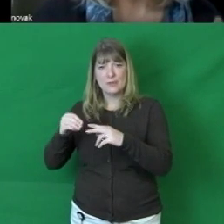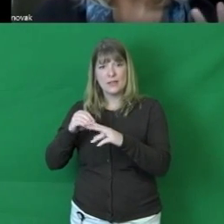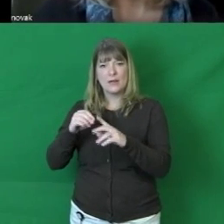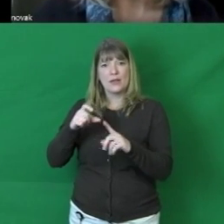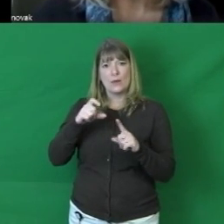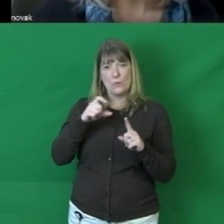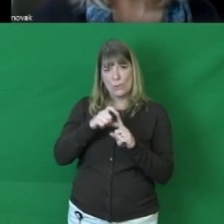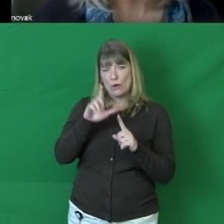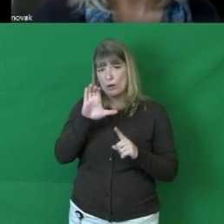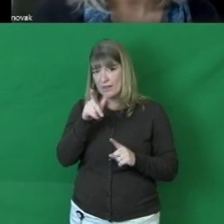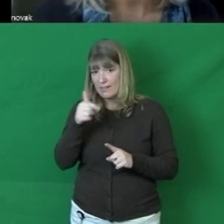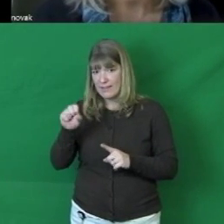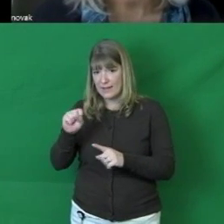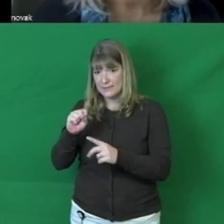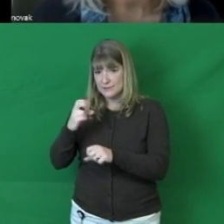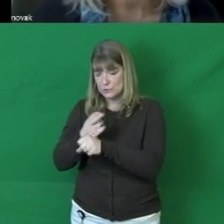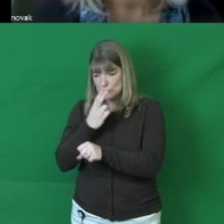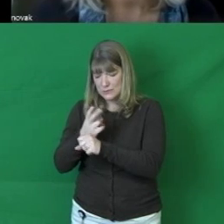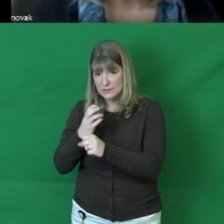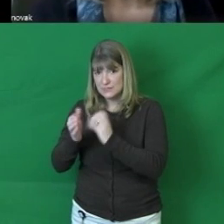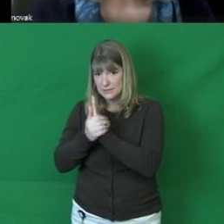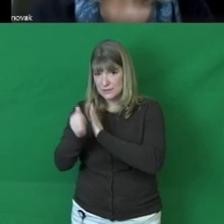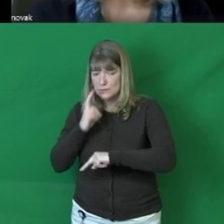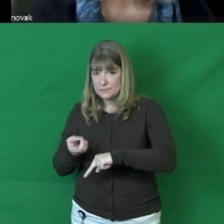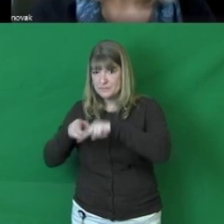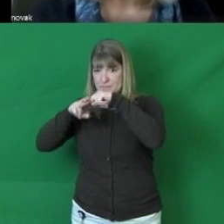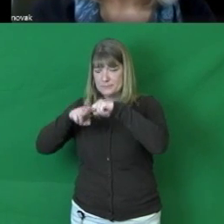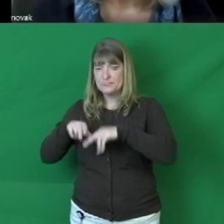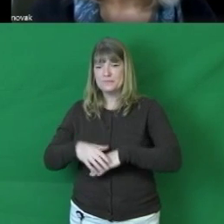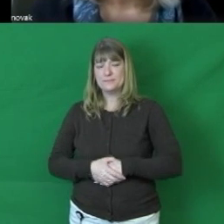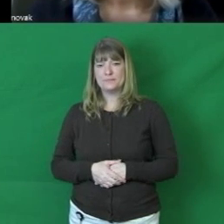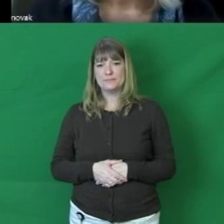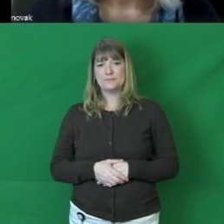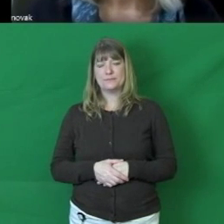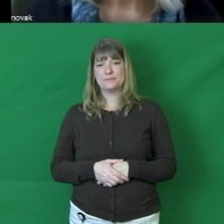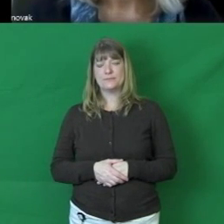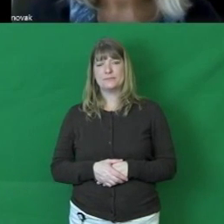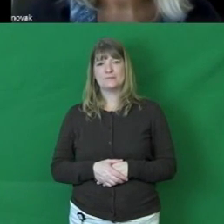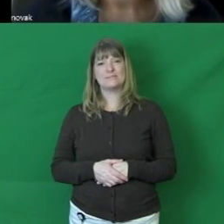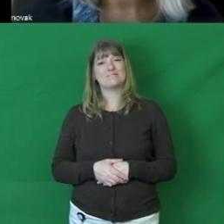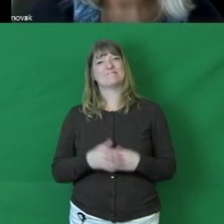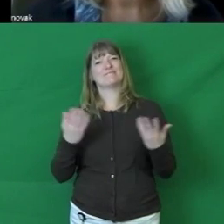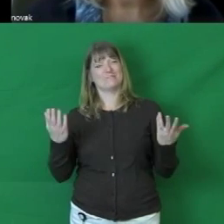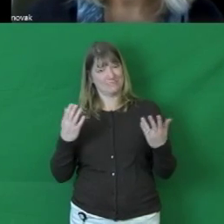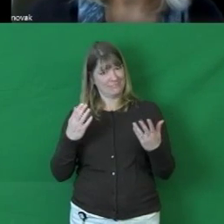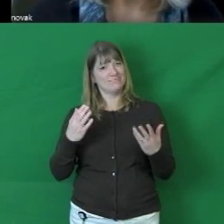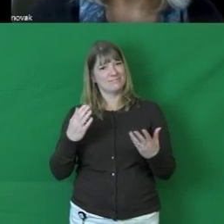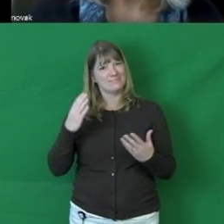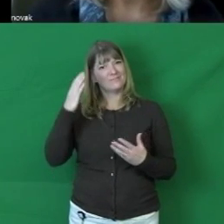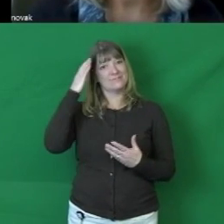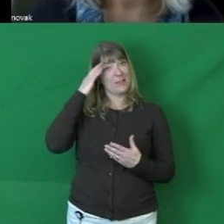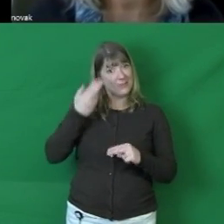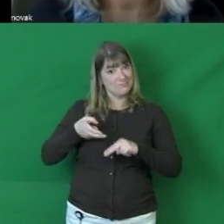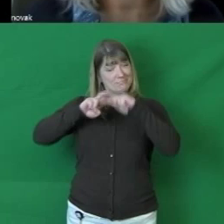and word class usage skills. I hope that you gained some knowledge